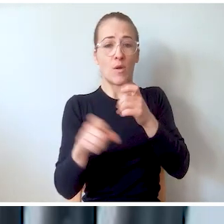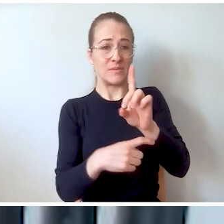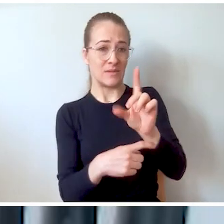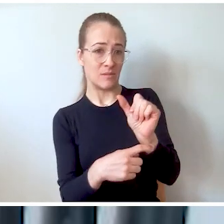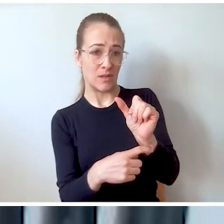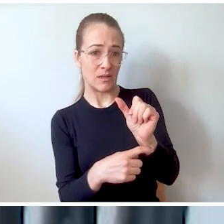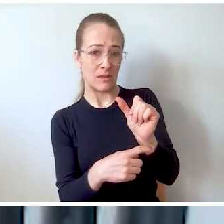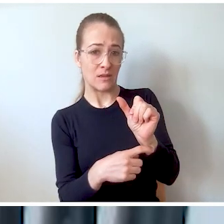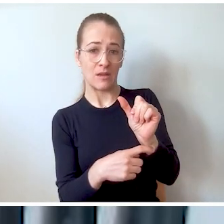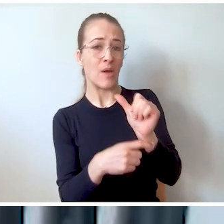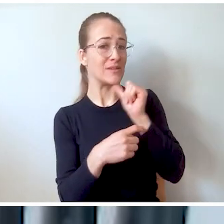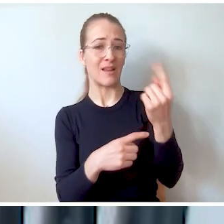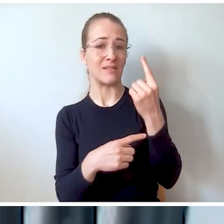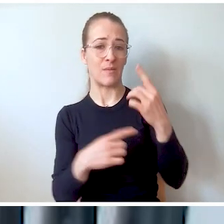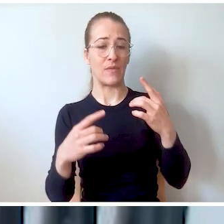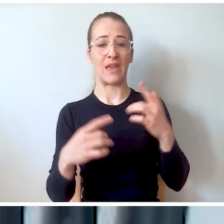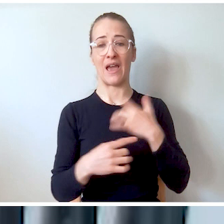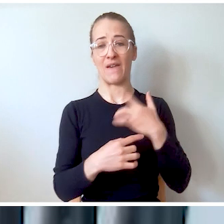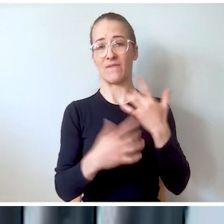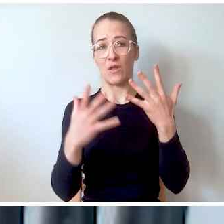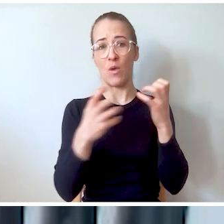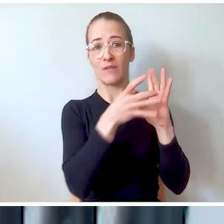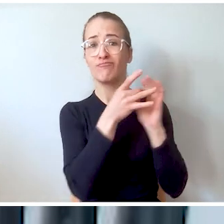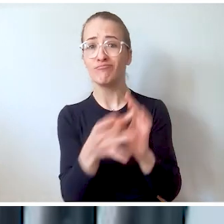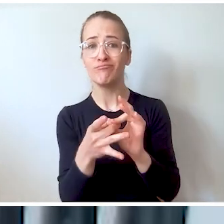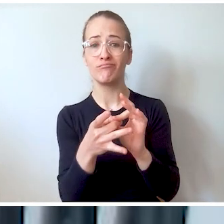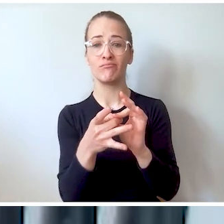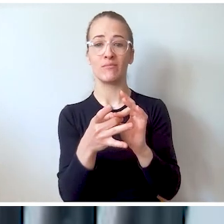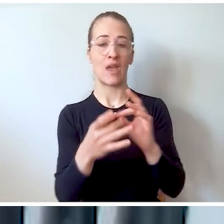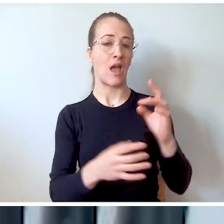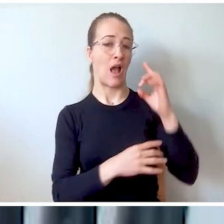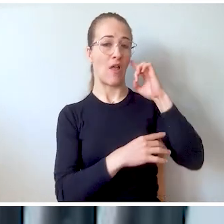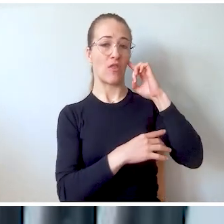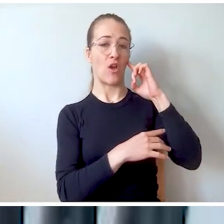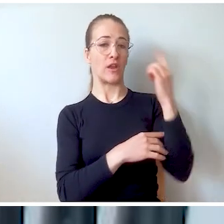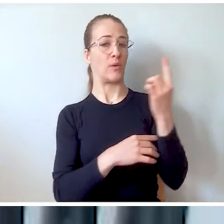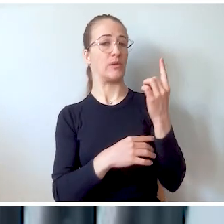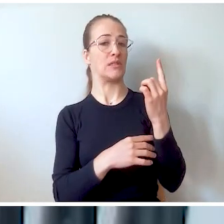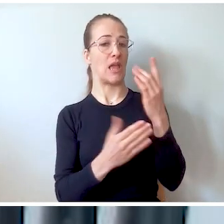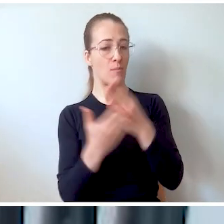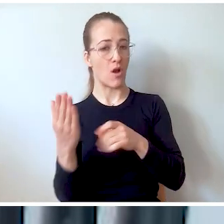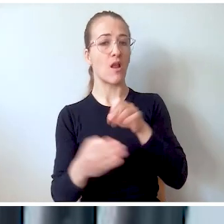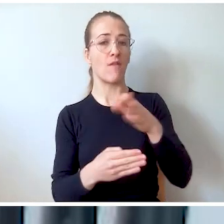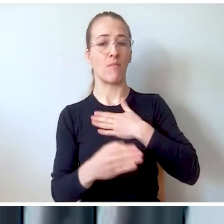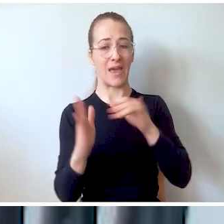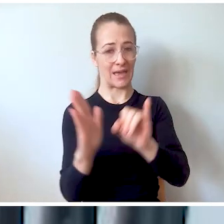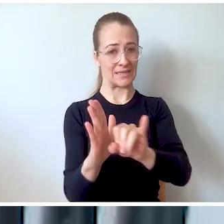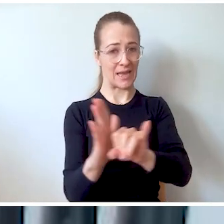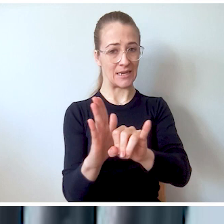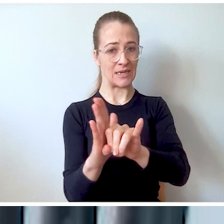It wasn't something that I felt I wanted to associate with. I thought that it was an aspect of my identity